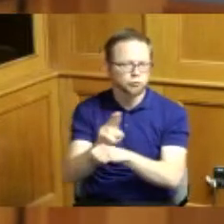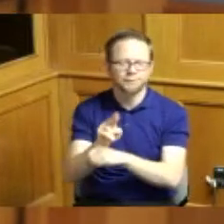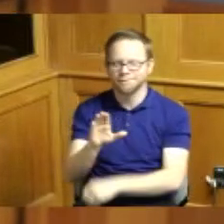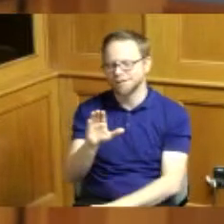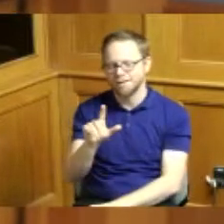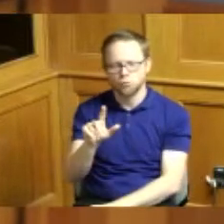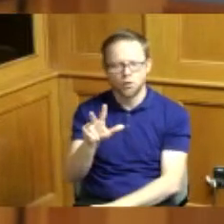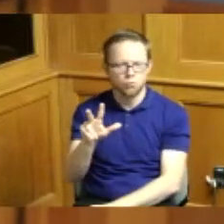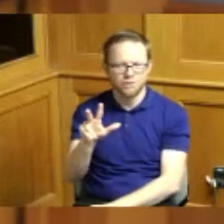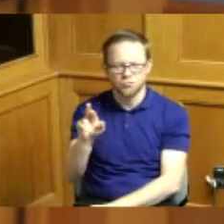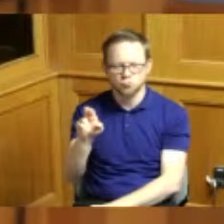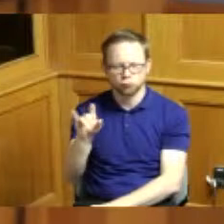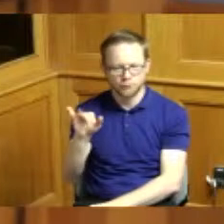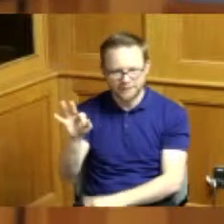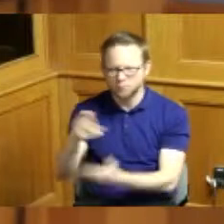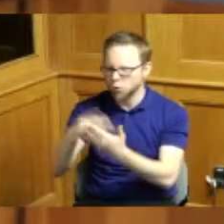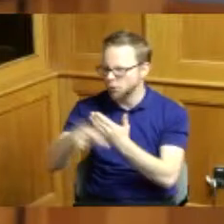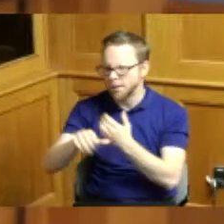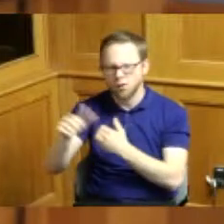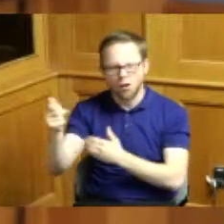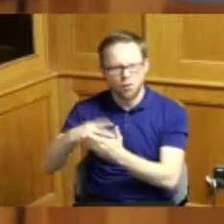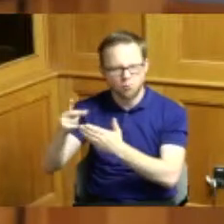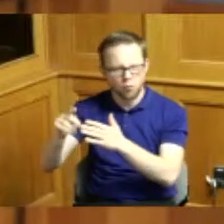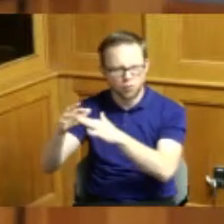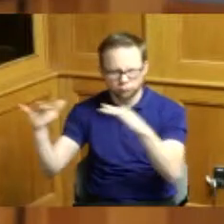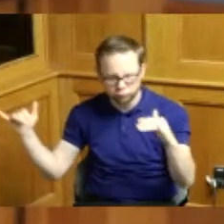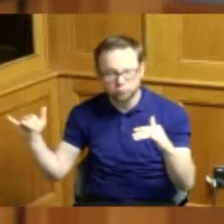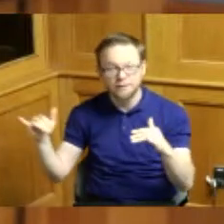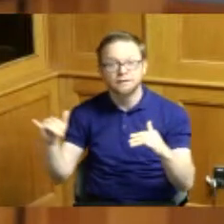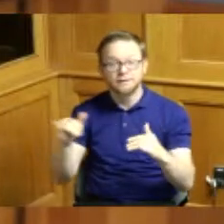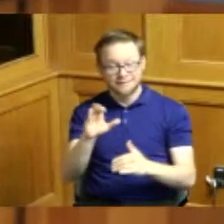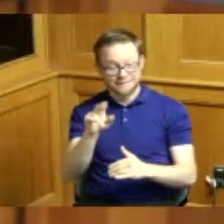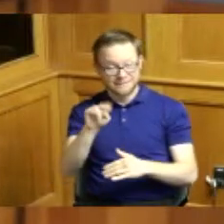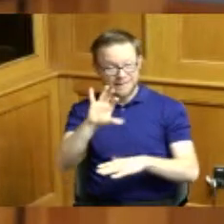and whereas the city of Cincinnati created the home ownership center of greater Cincinnati in